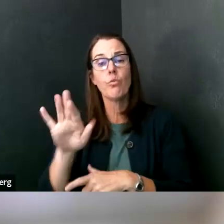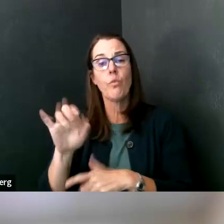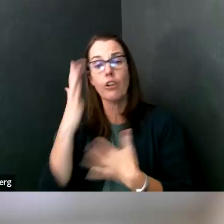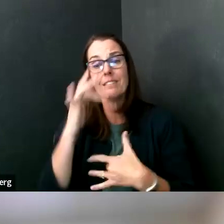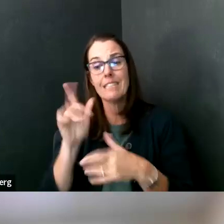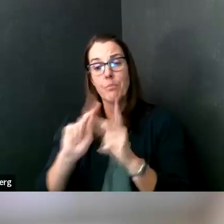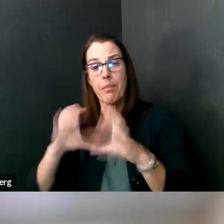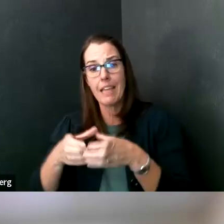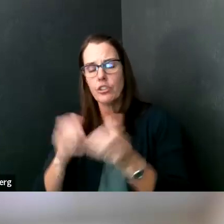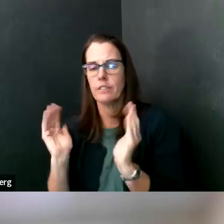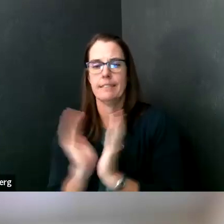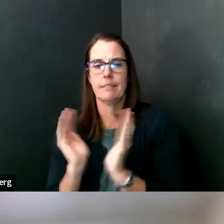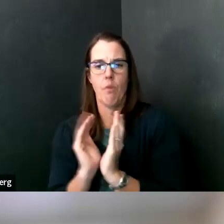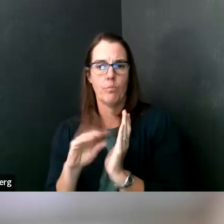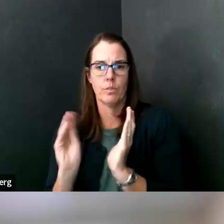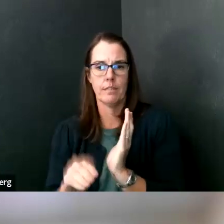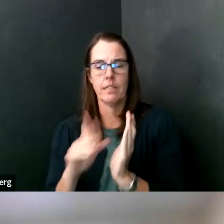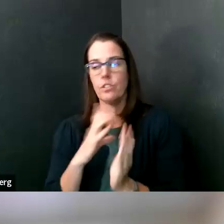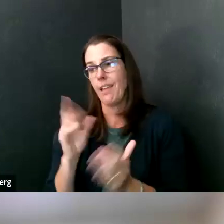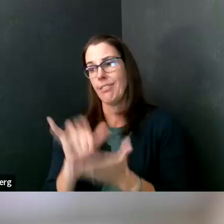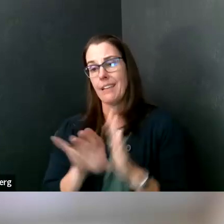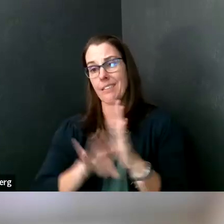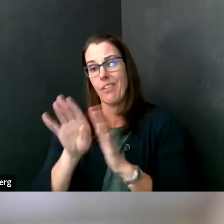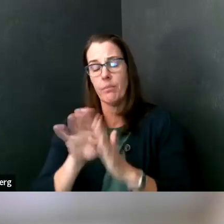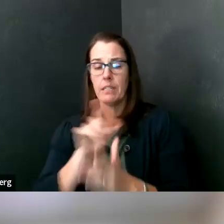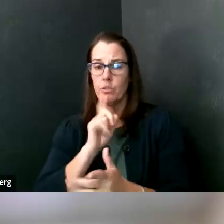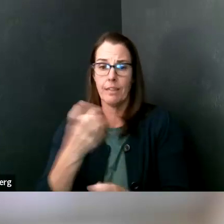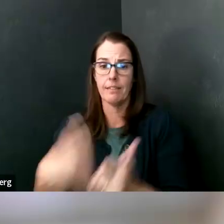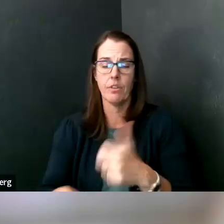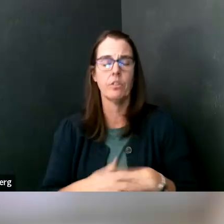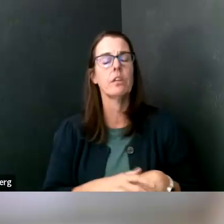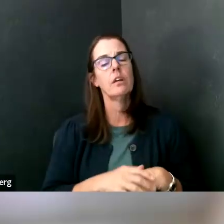makes drug development especially difficult. Against that backdrop, Oregon's decision to